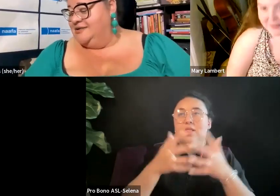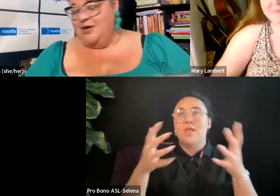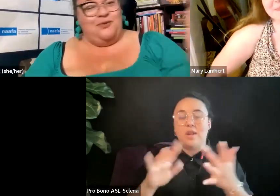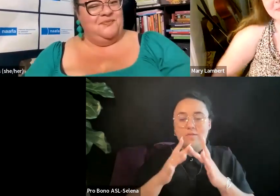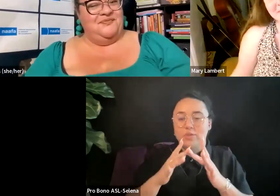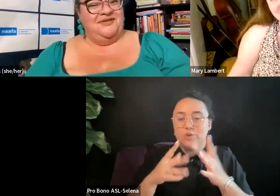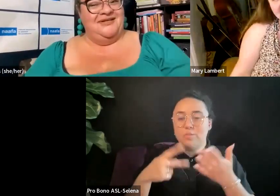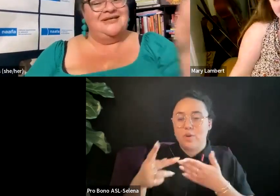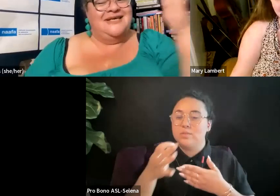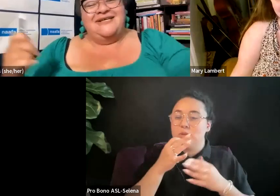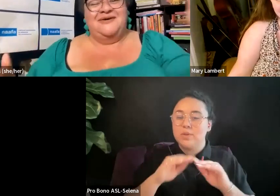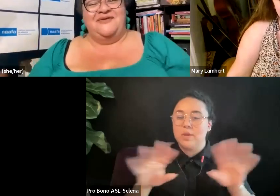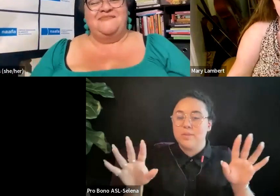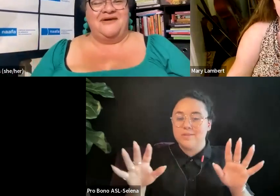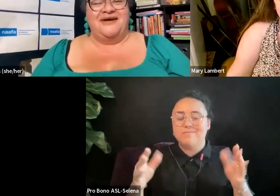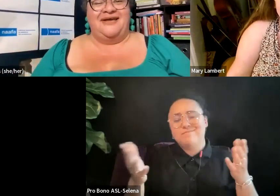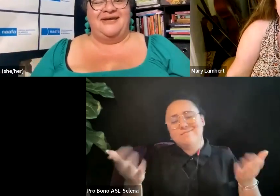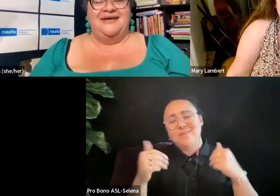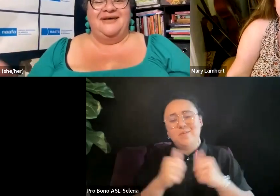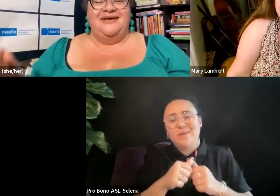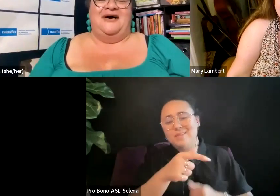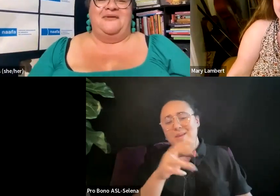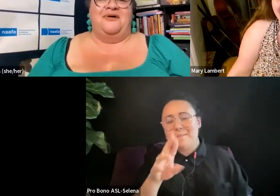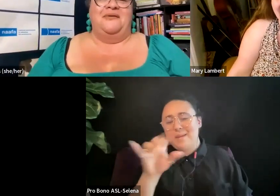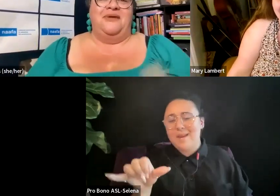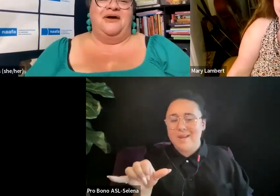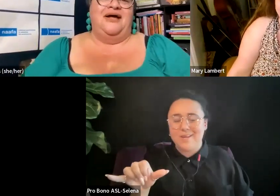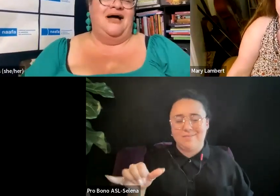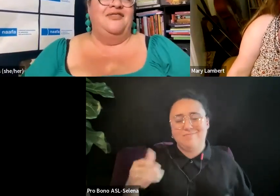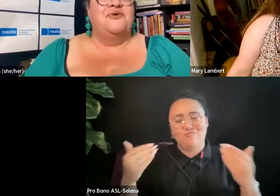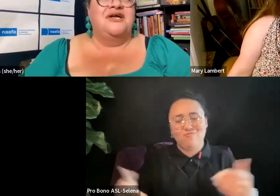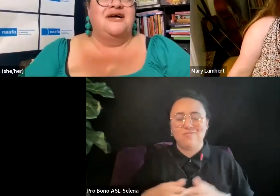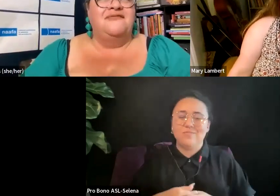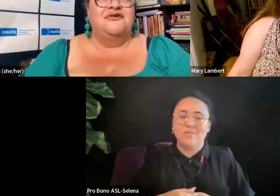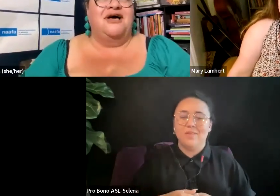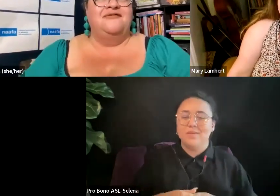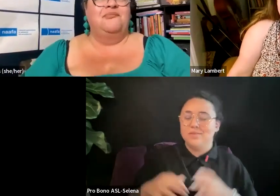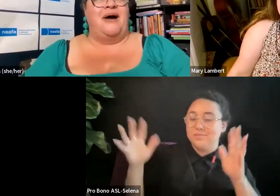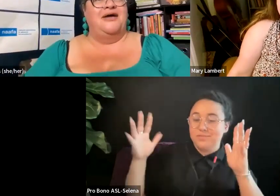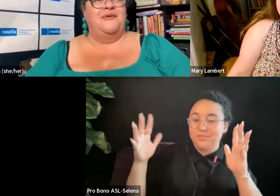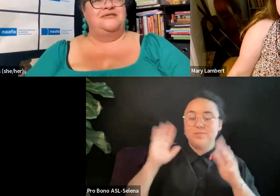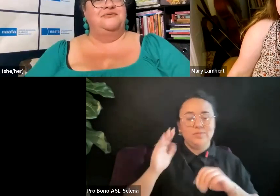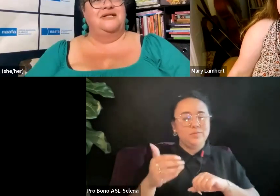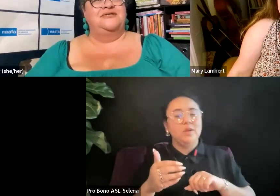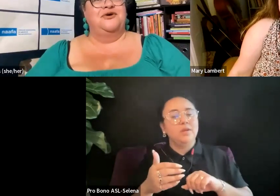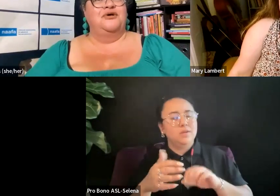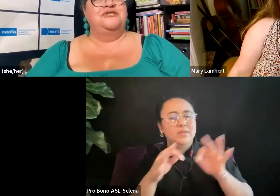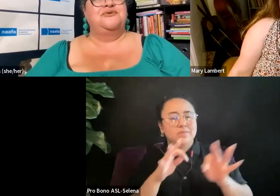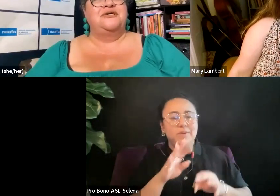So let's get into it with Mary. I think we're going to cover a lot of your bio as you tell us your origin story.